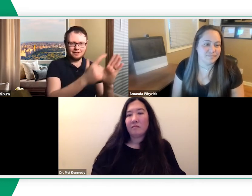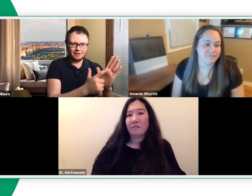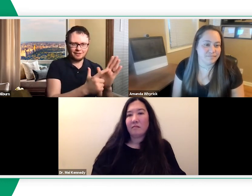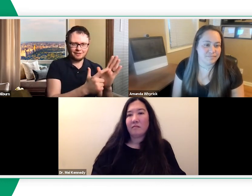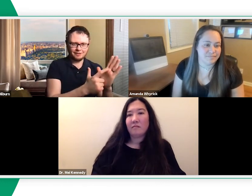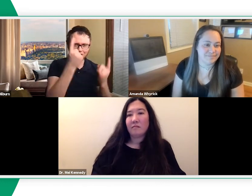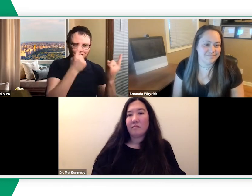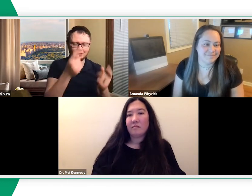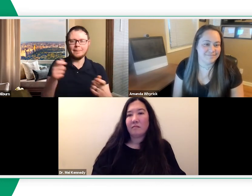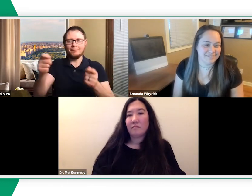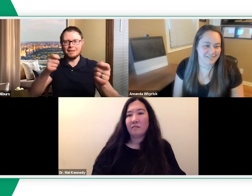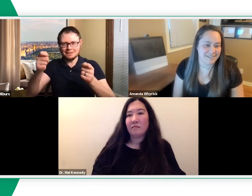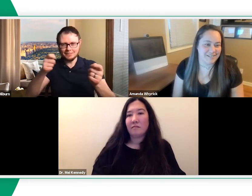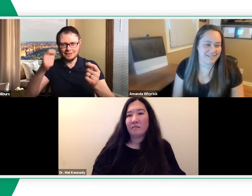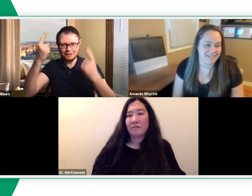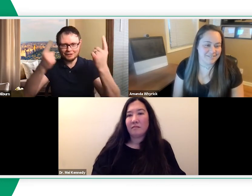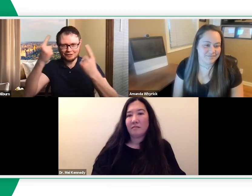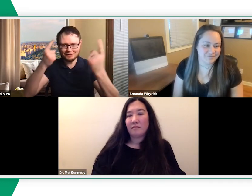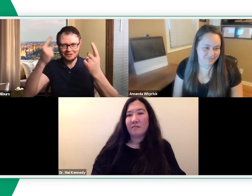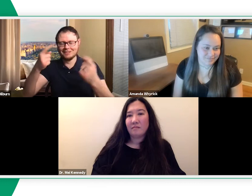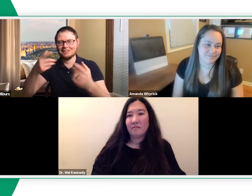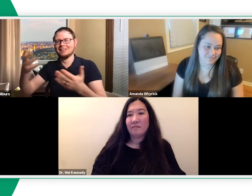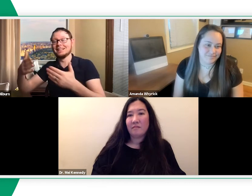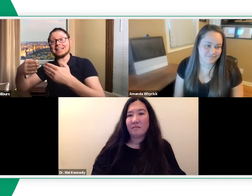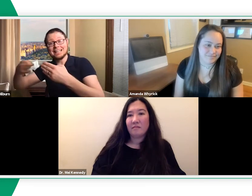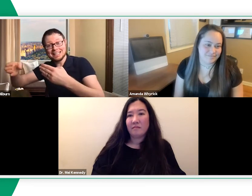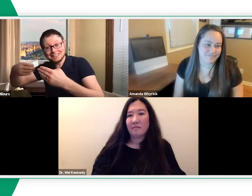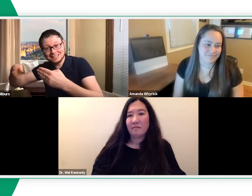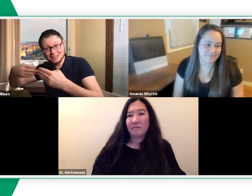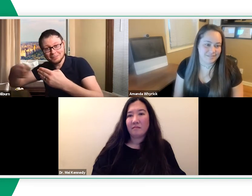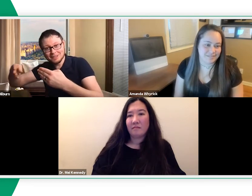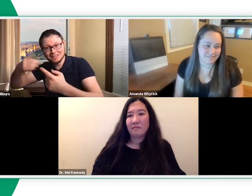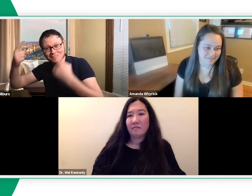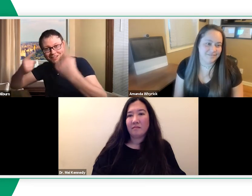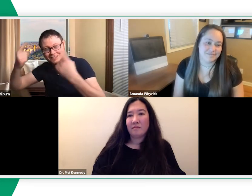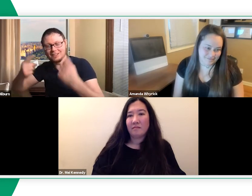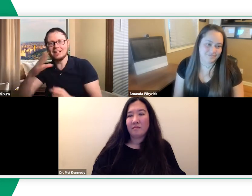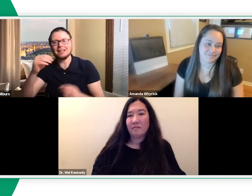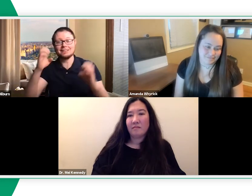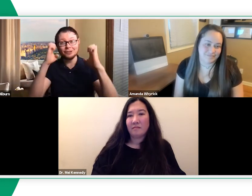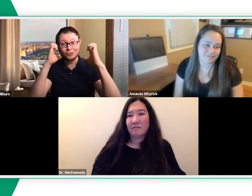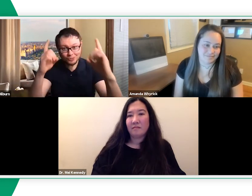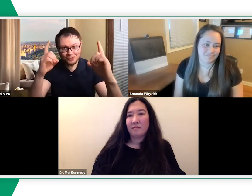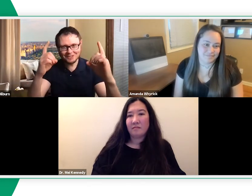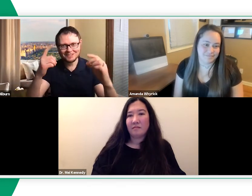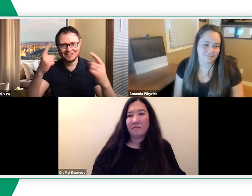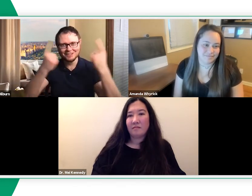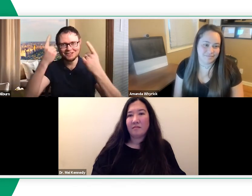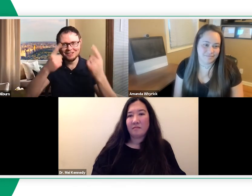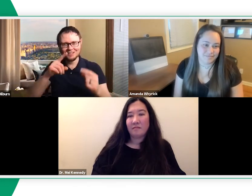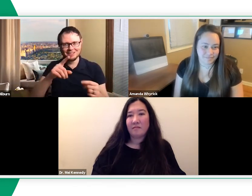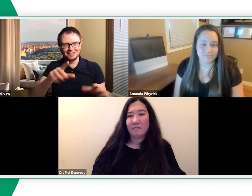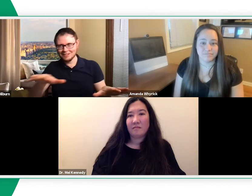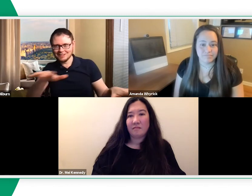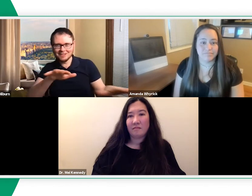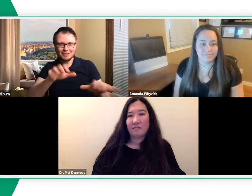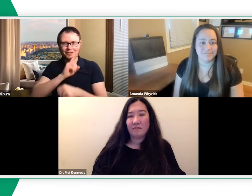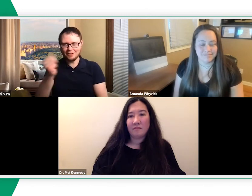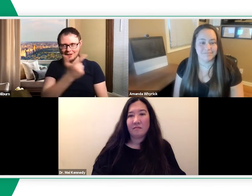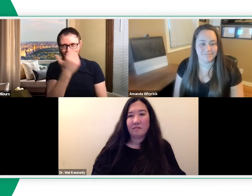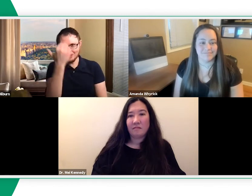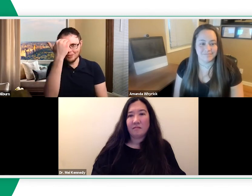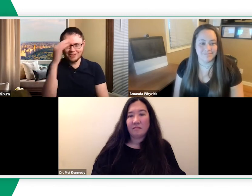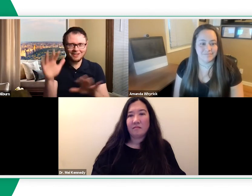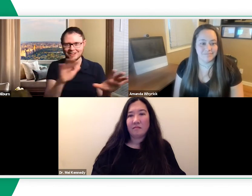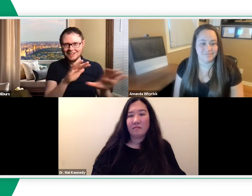So: legal considerations, management considerations, gate-keeping considerations, education considerations,